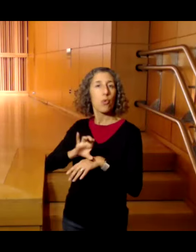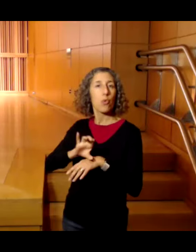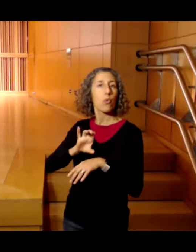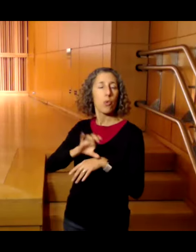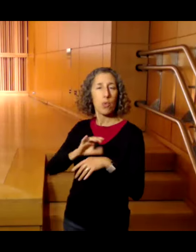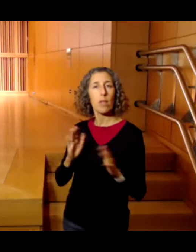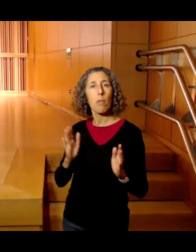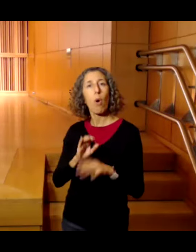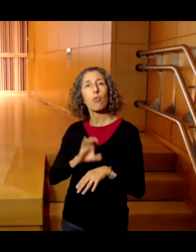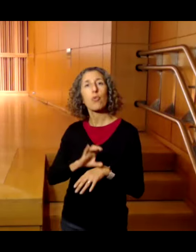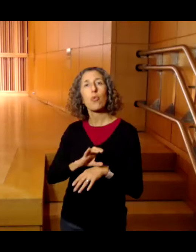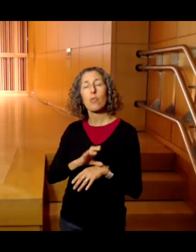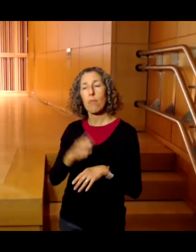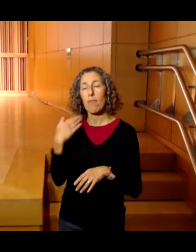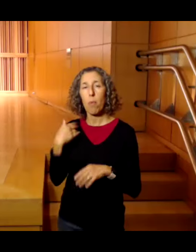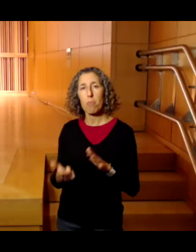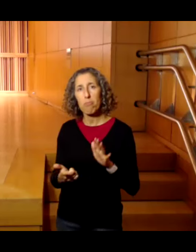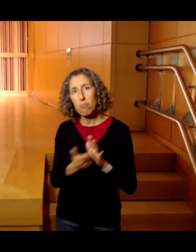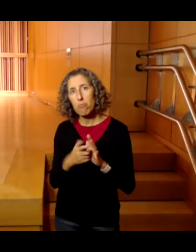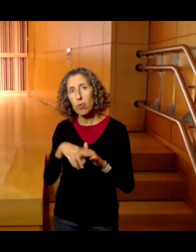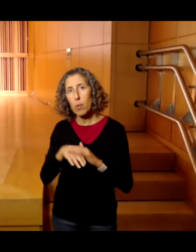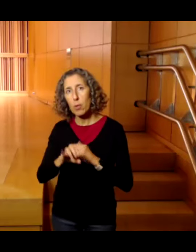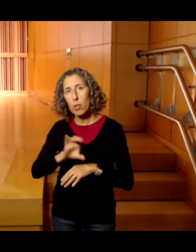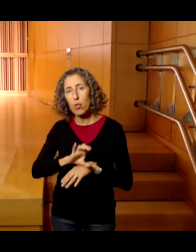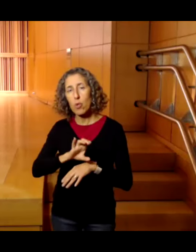But it's squatted in the middle of the block in which his family lived.